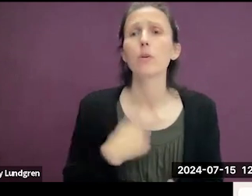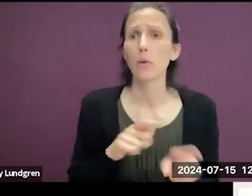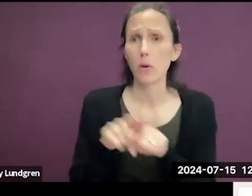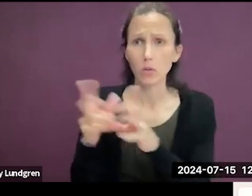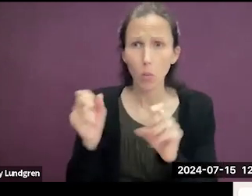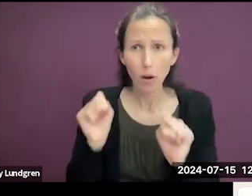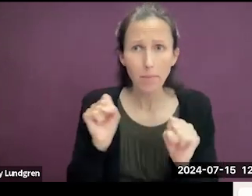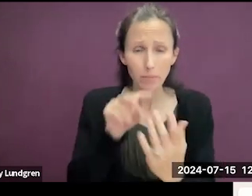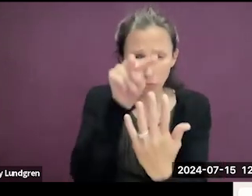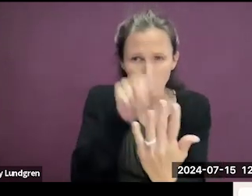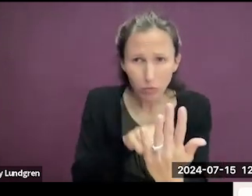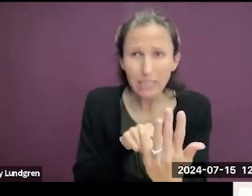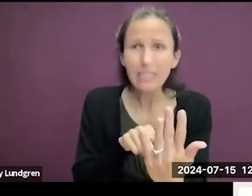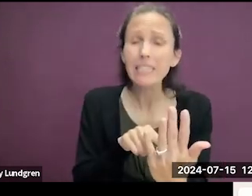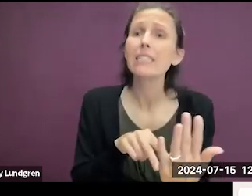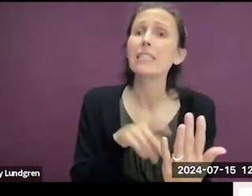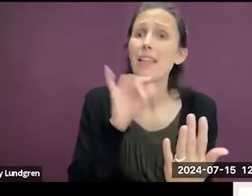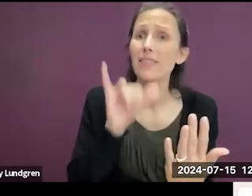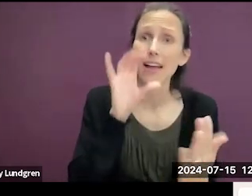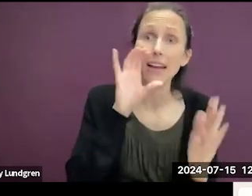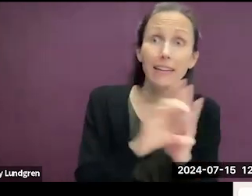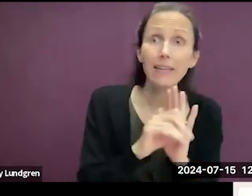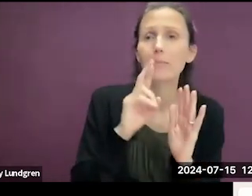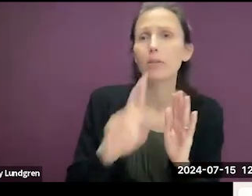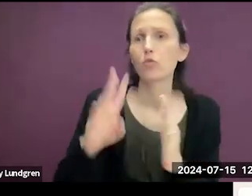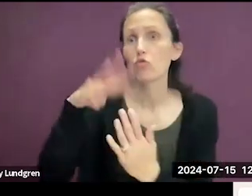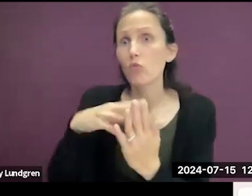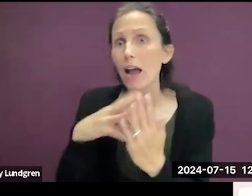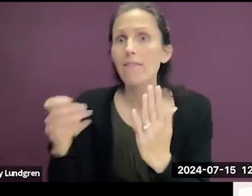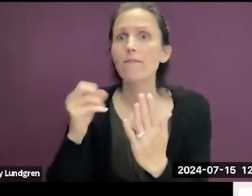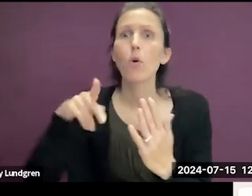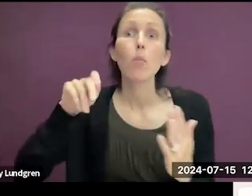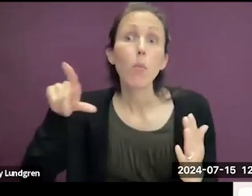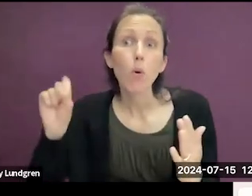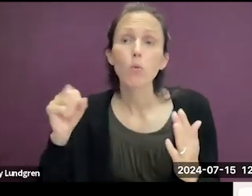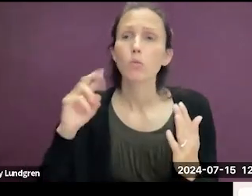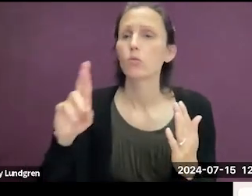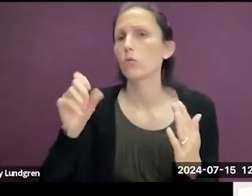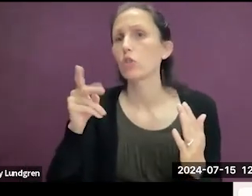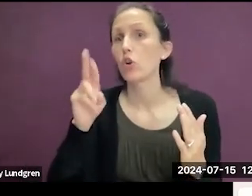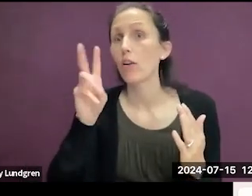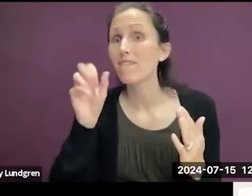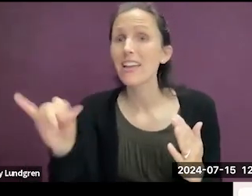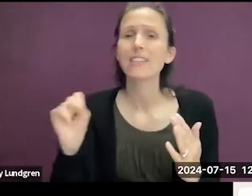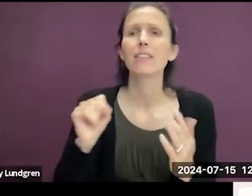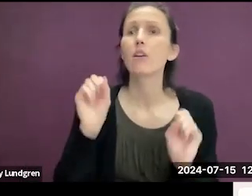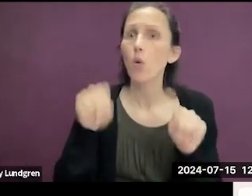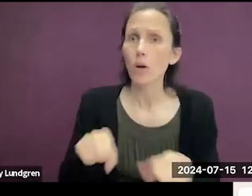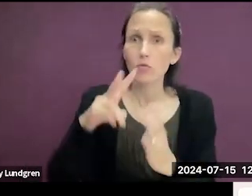or those diagrams aloud. We also wanna share poll or survey results. And then any Q&A or chat messages